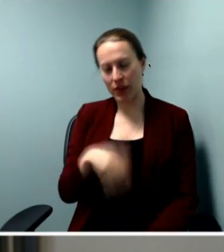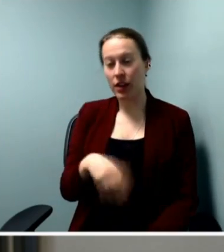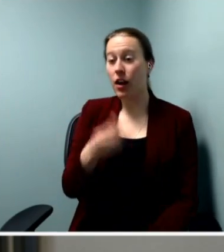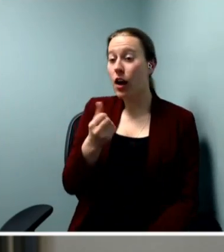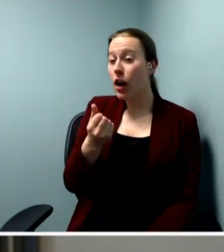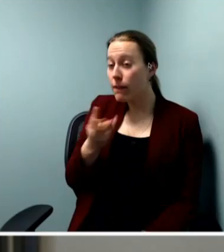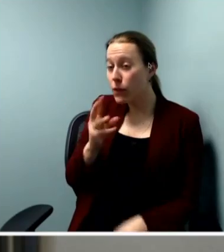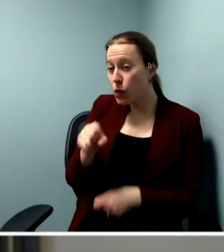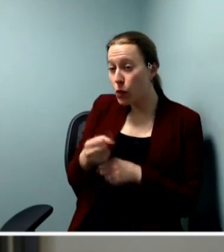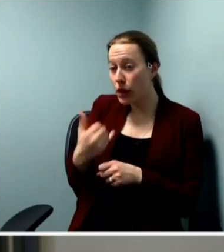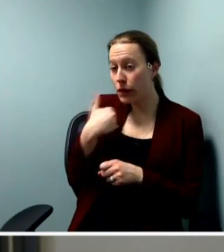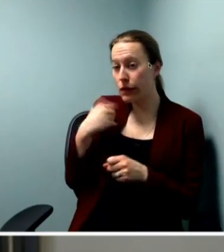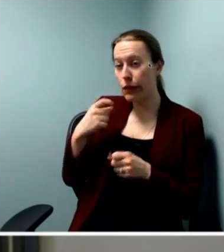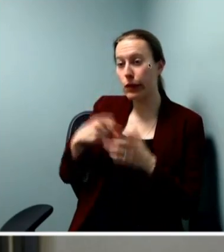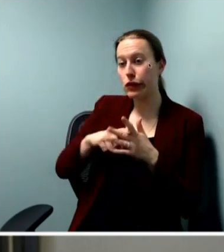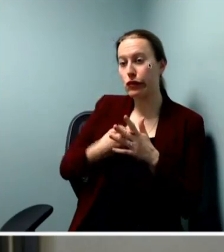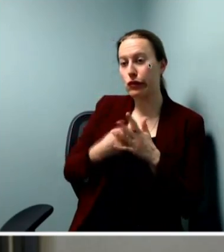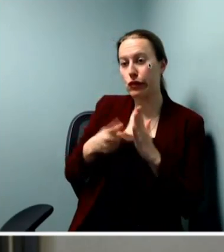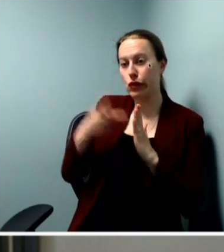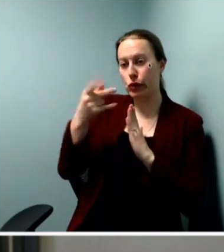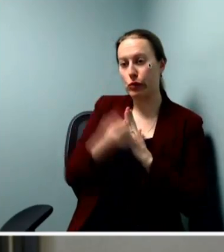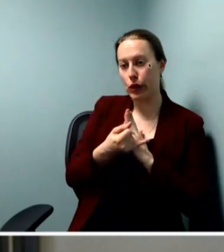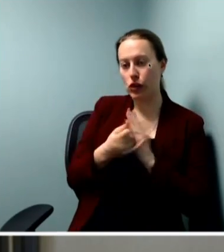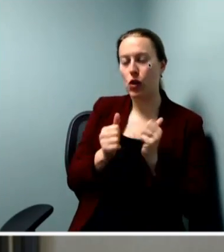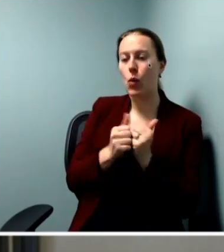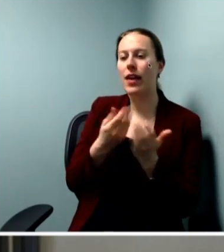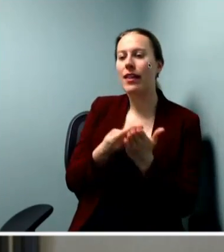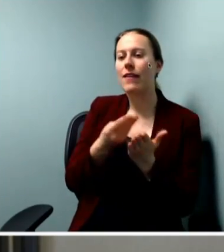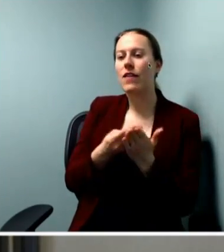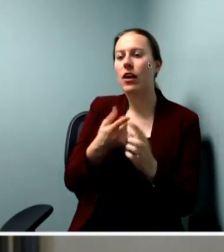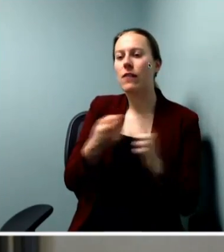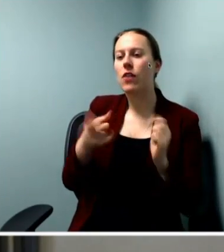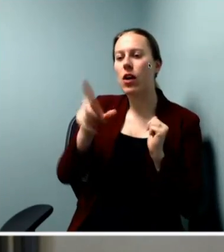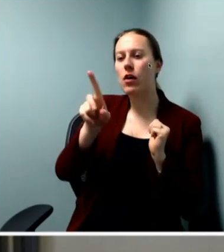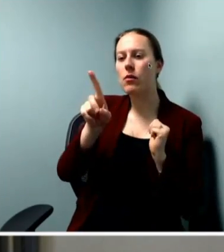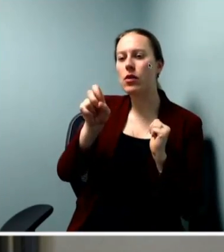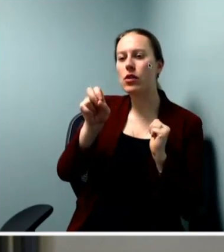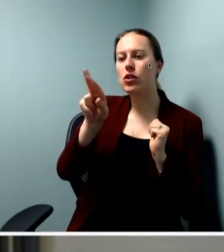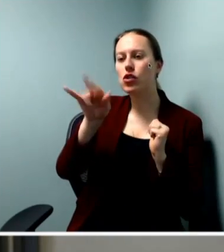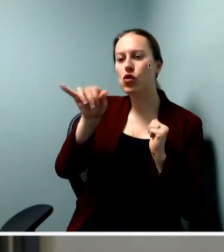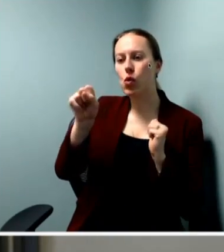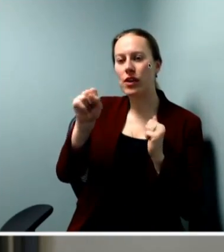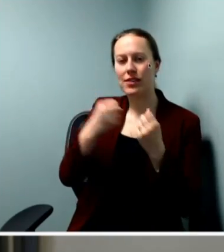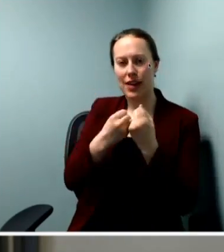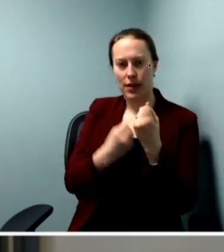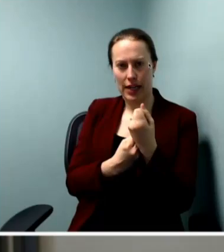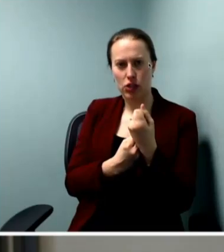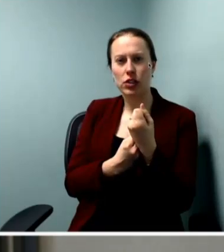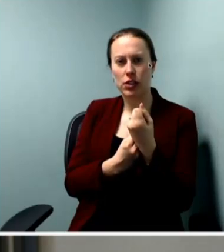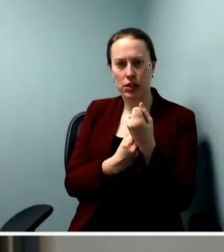with funding from the Doris Duke Foundation, to do a national convening